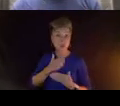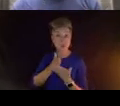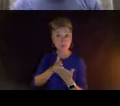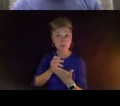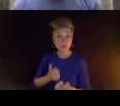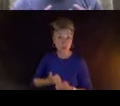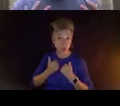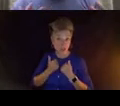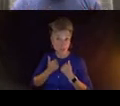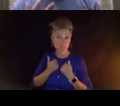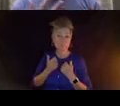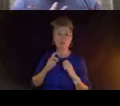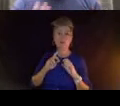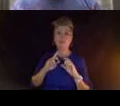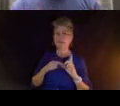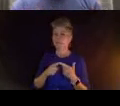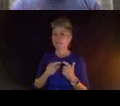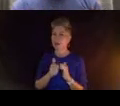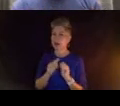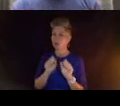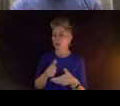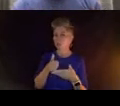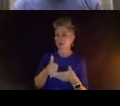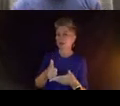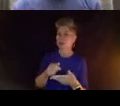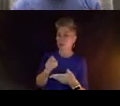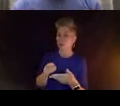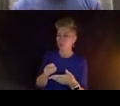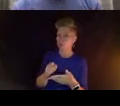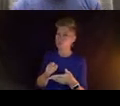then how can we help navigate away from that or to provide an alternative.